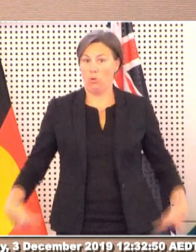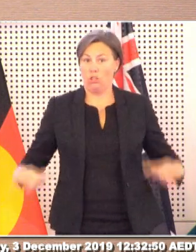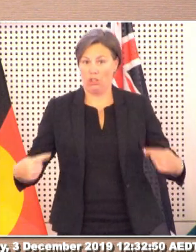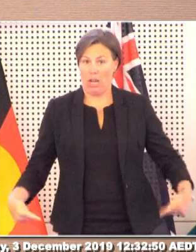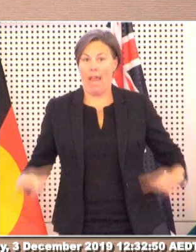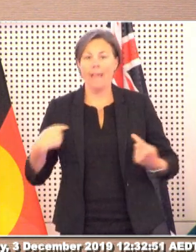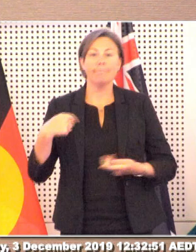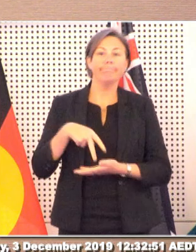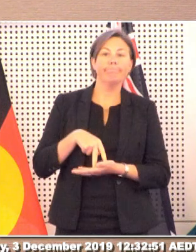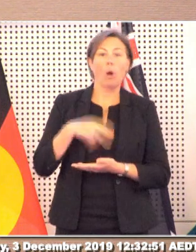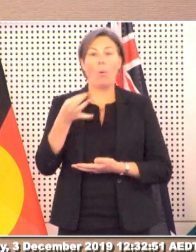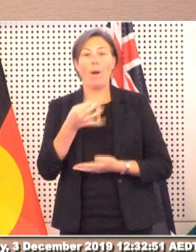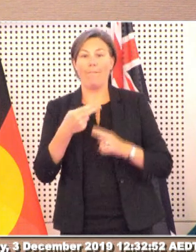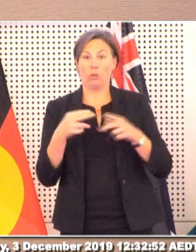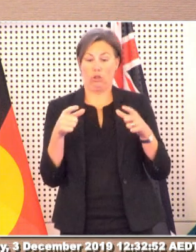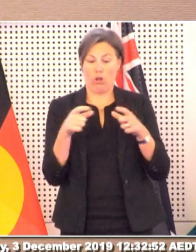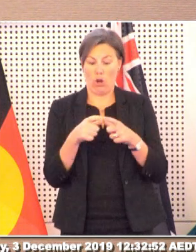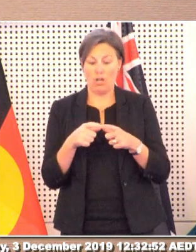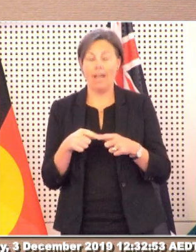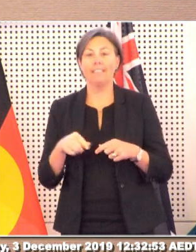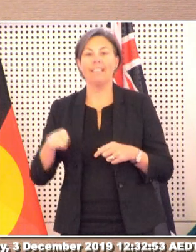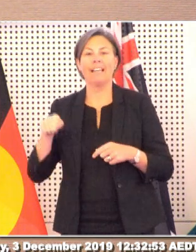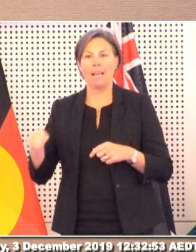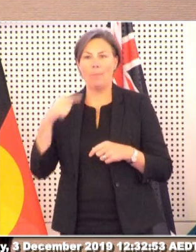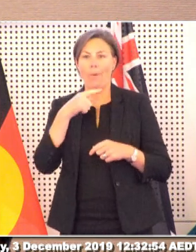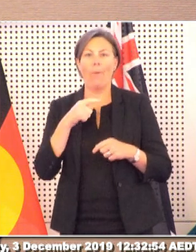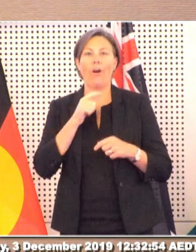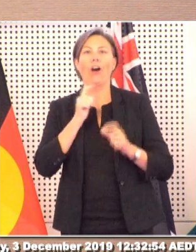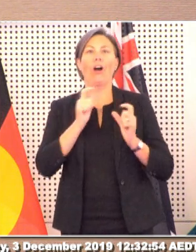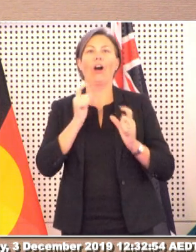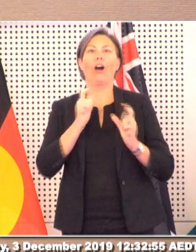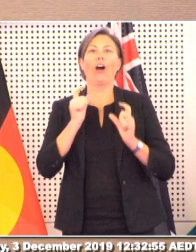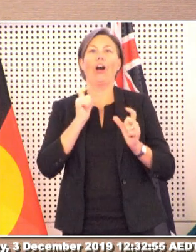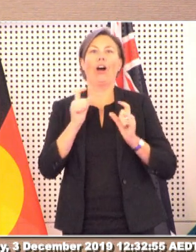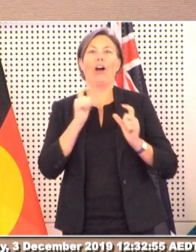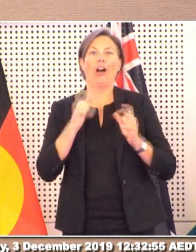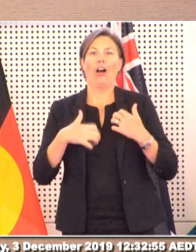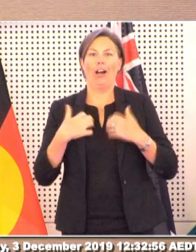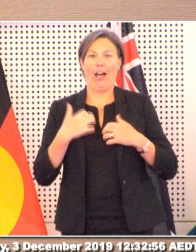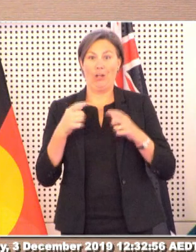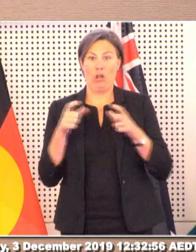And he was making his excited doughnut noise. And mine was just internal, my excited doughnut noise. His was external.